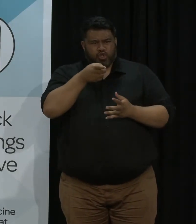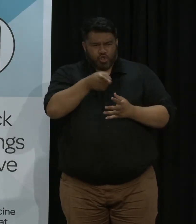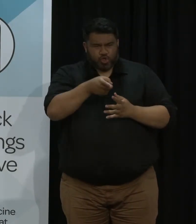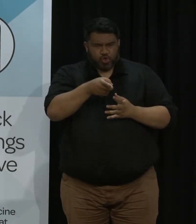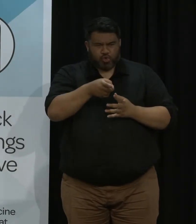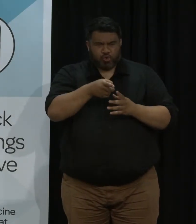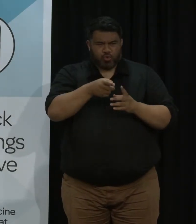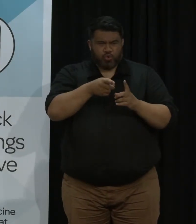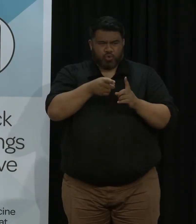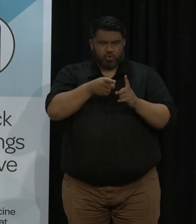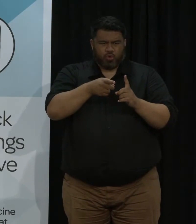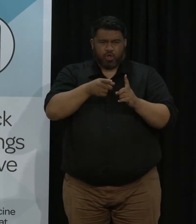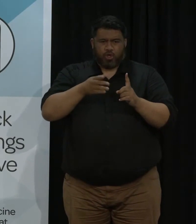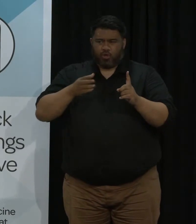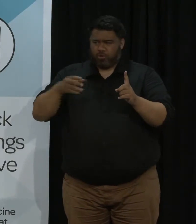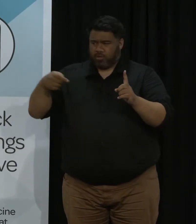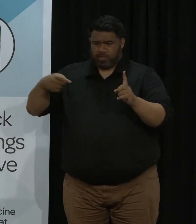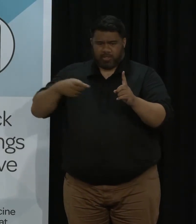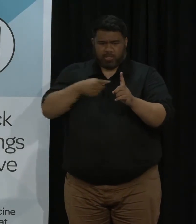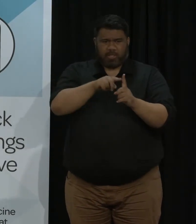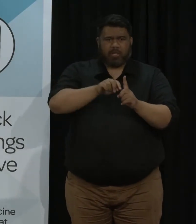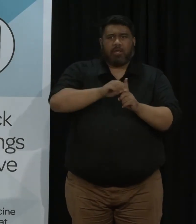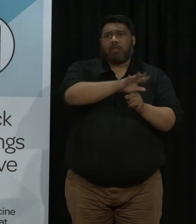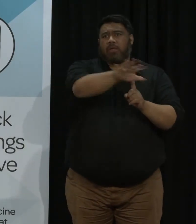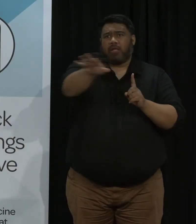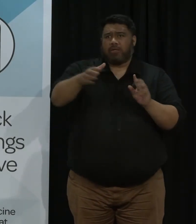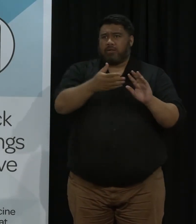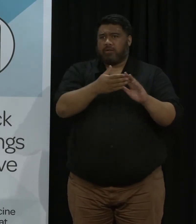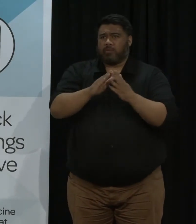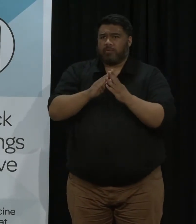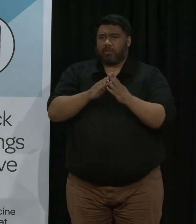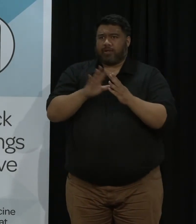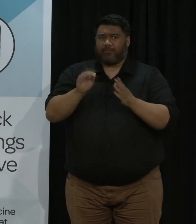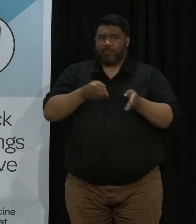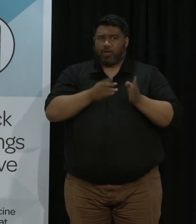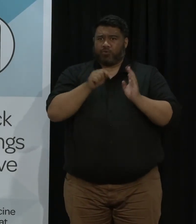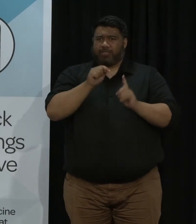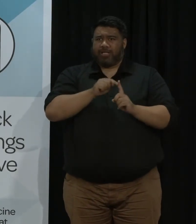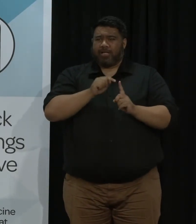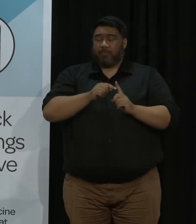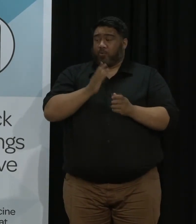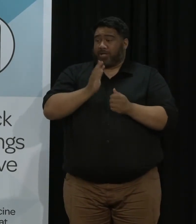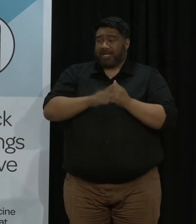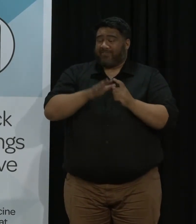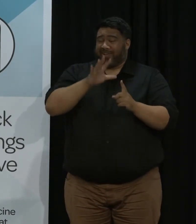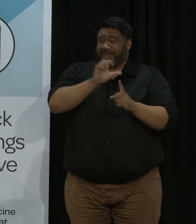in every possible way to establish if they were the